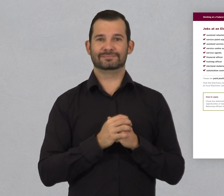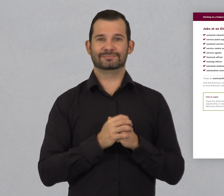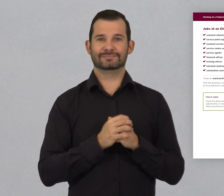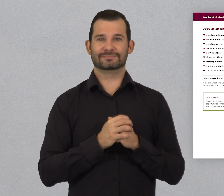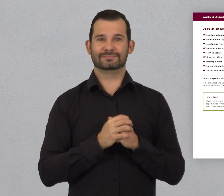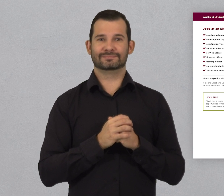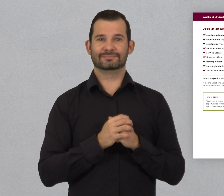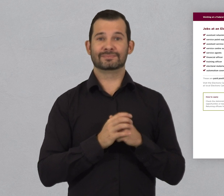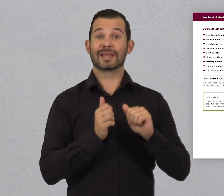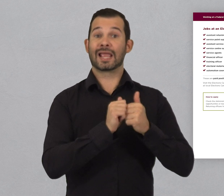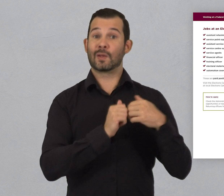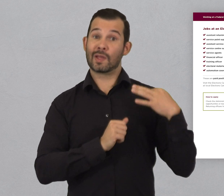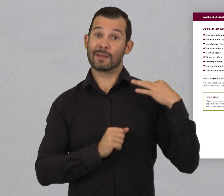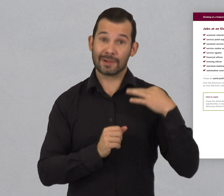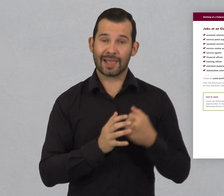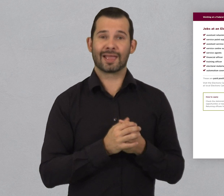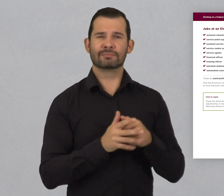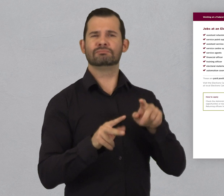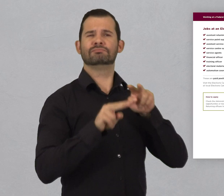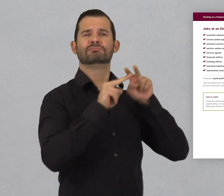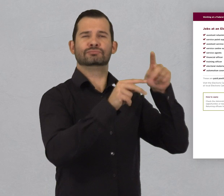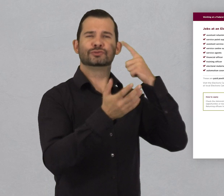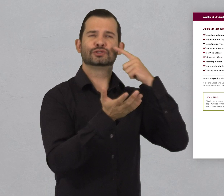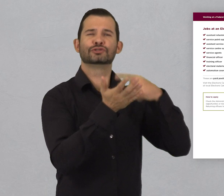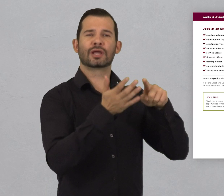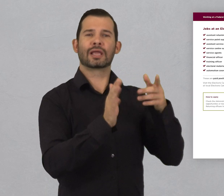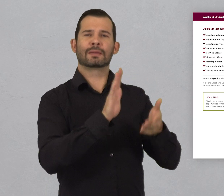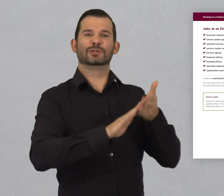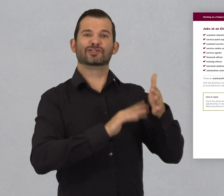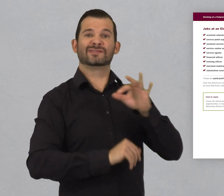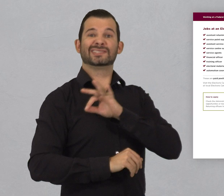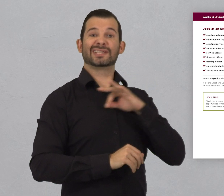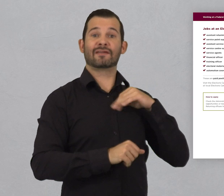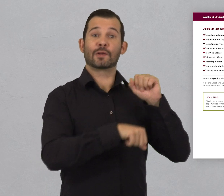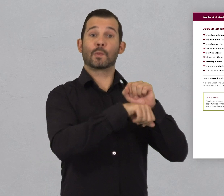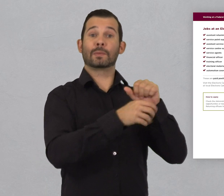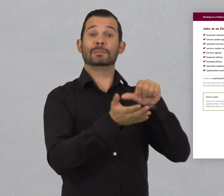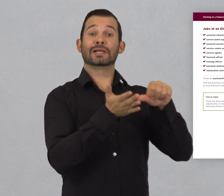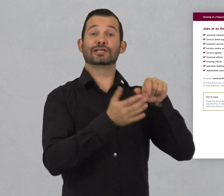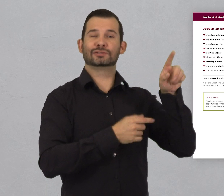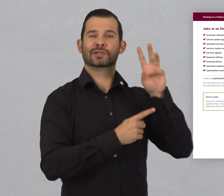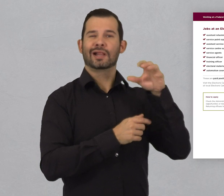Check the Administrative Staff Employment page of Elections Canada’s website for current